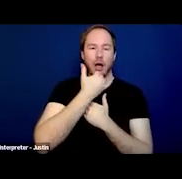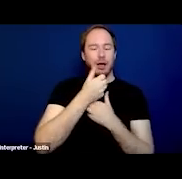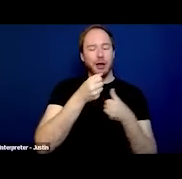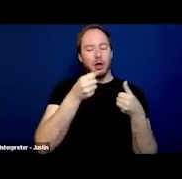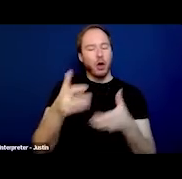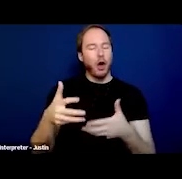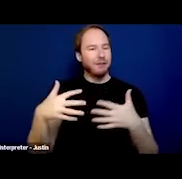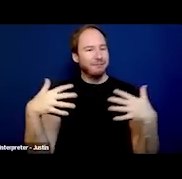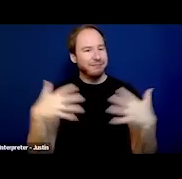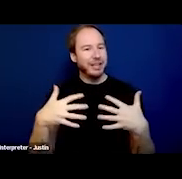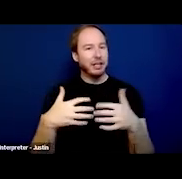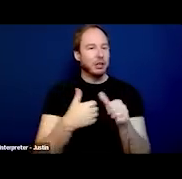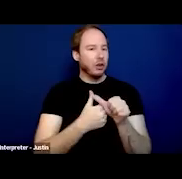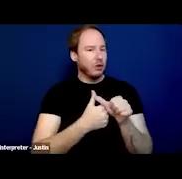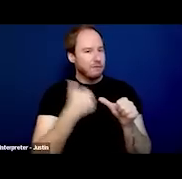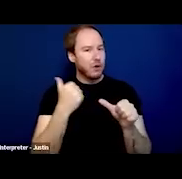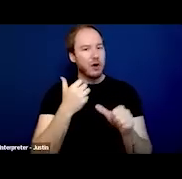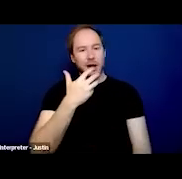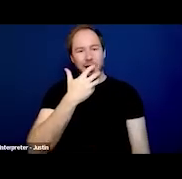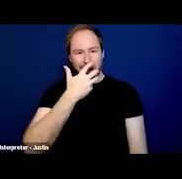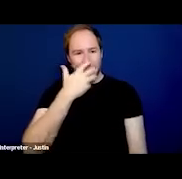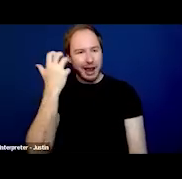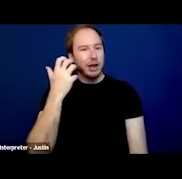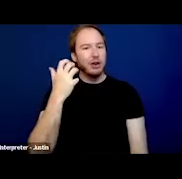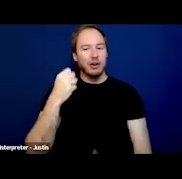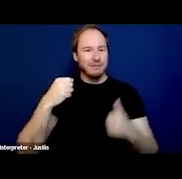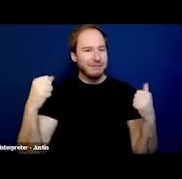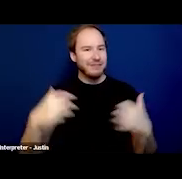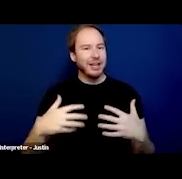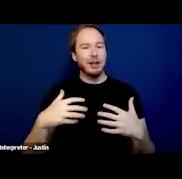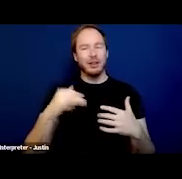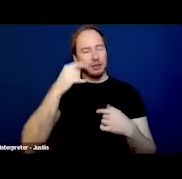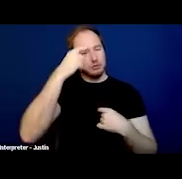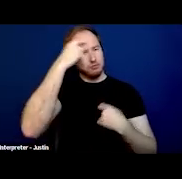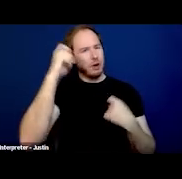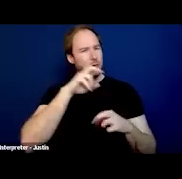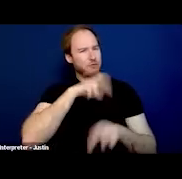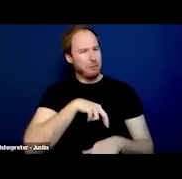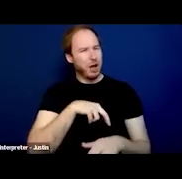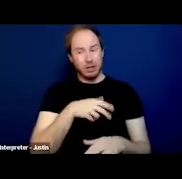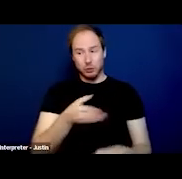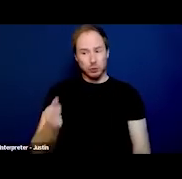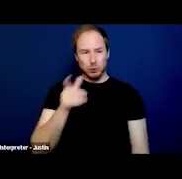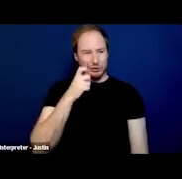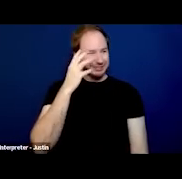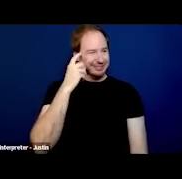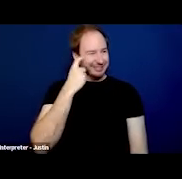or anger, or other trauma responses, especially among those who have been previously incarcerated.